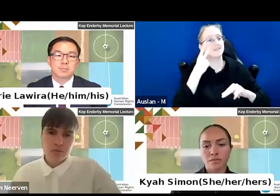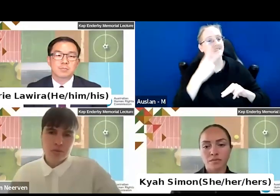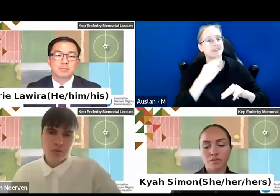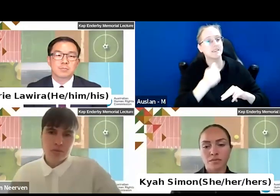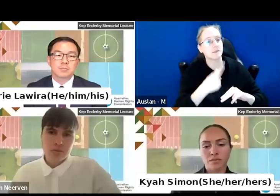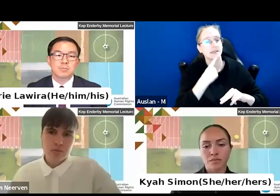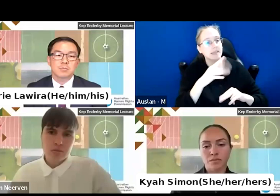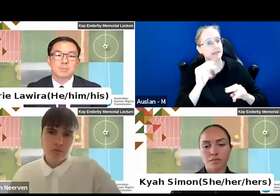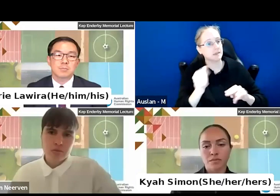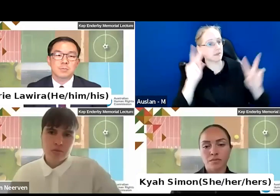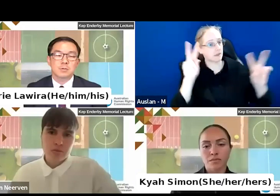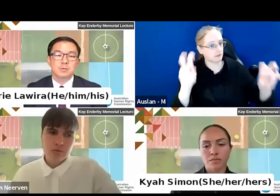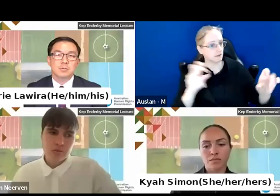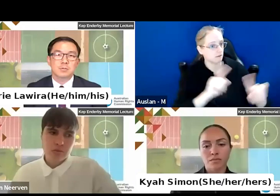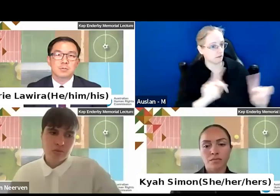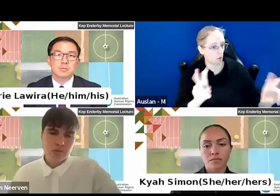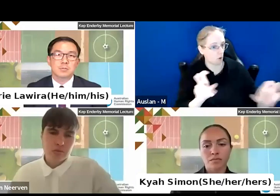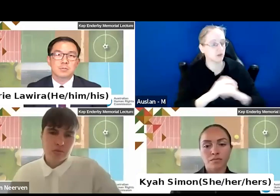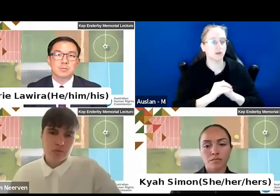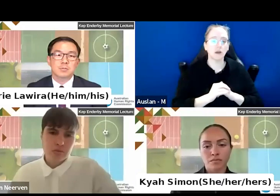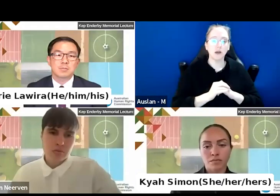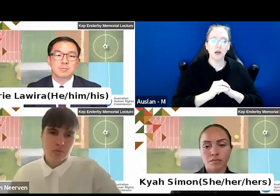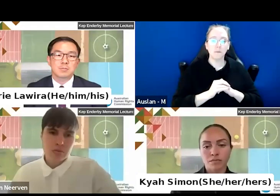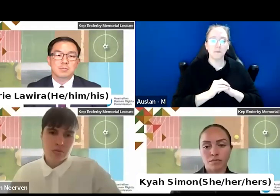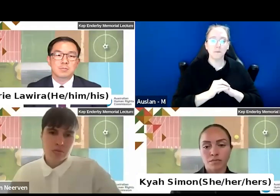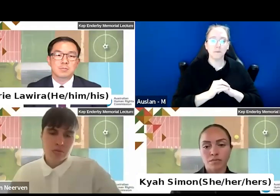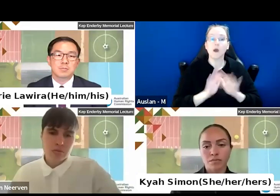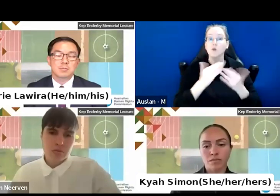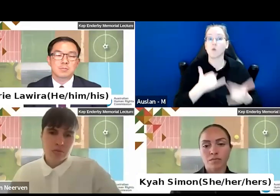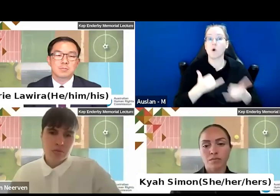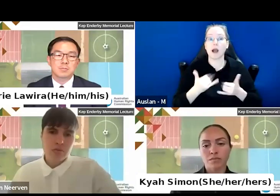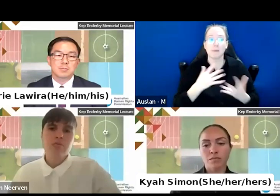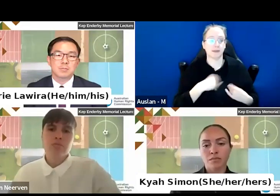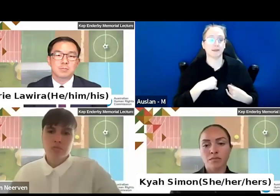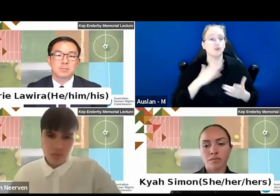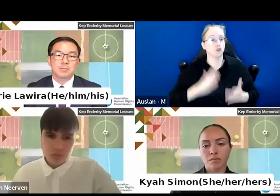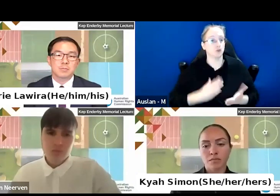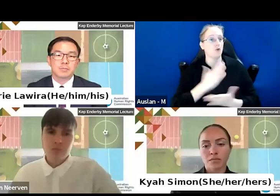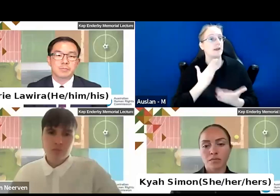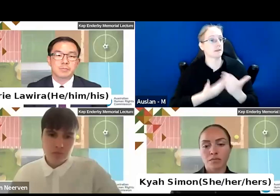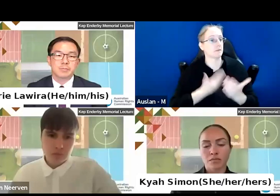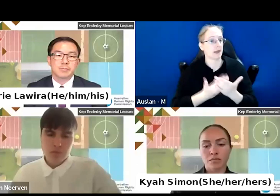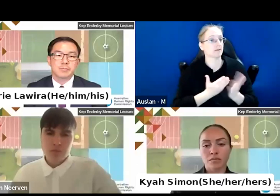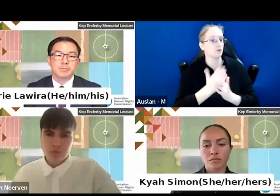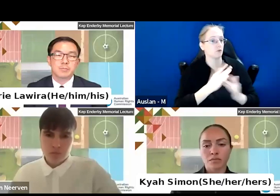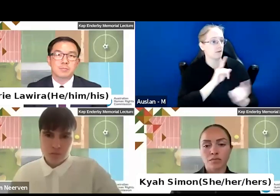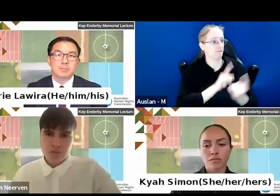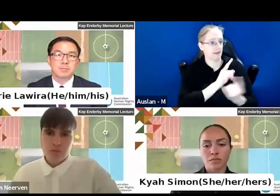The women's of the World Cup was also accepting human rights complaints face to face via email and online. So for me, these things are really important.